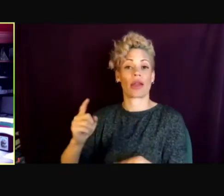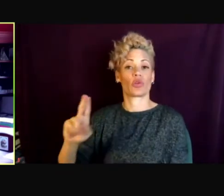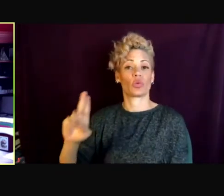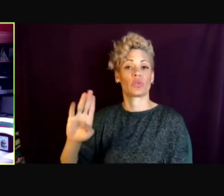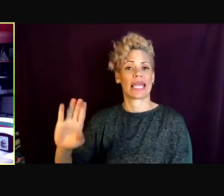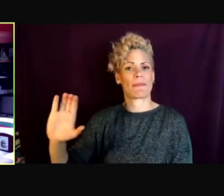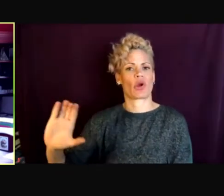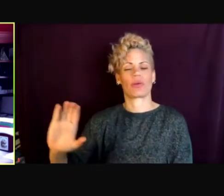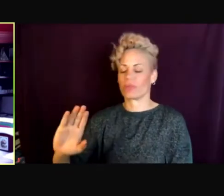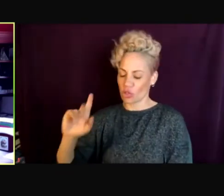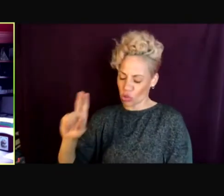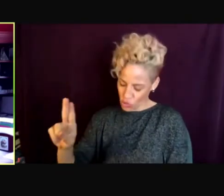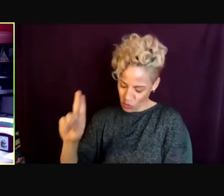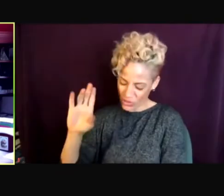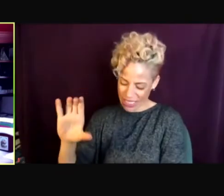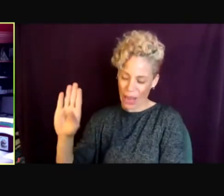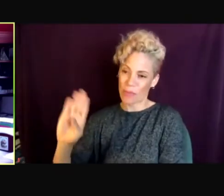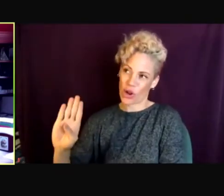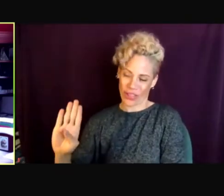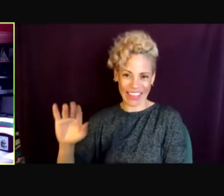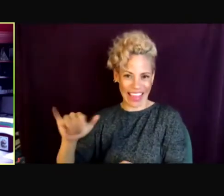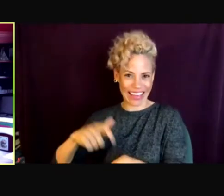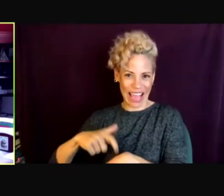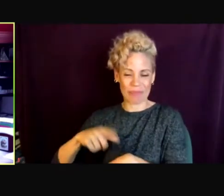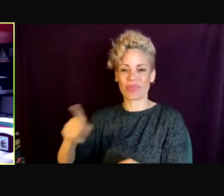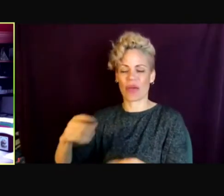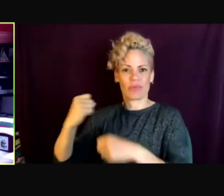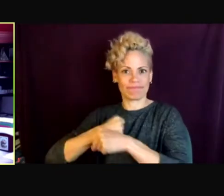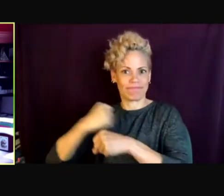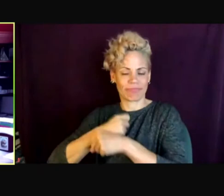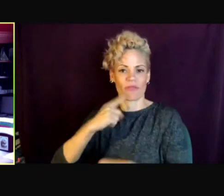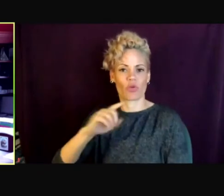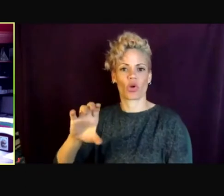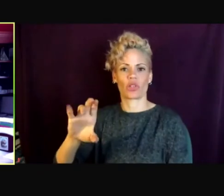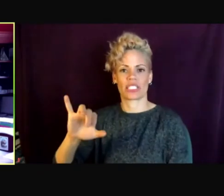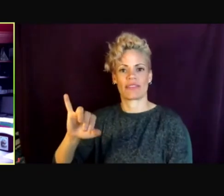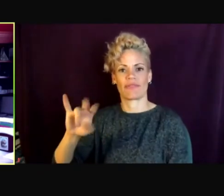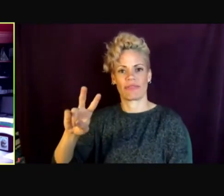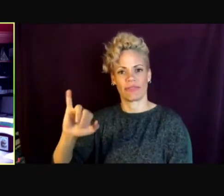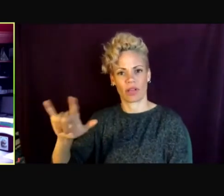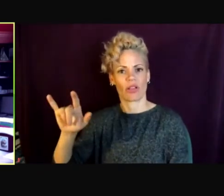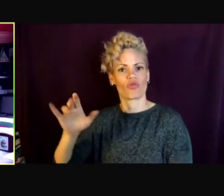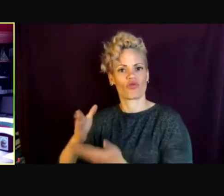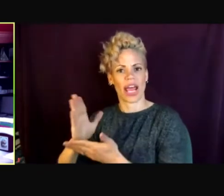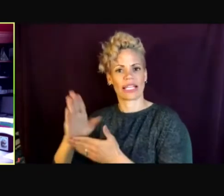that were advocating for a civil rights bill. I didn't know it at that point.